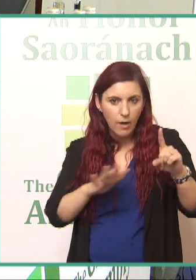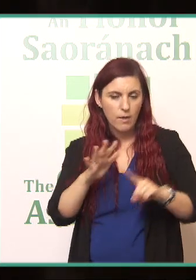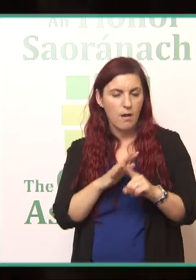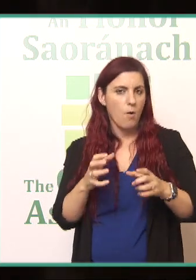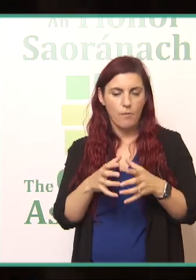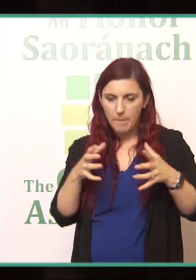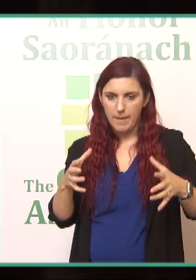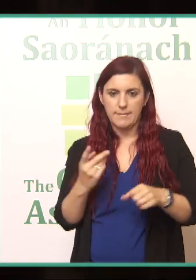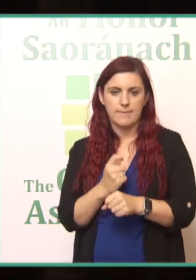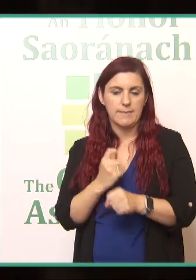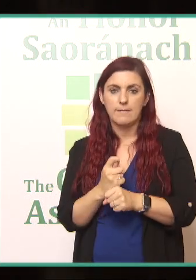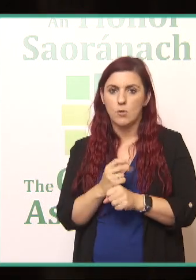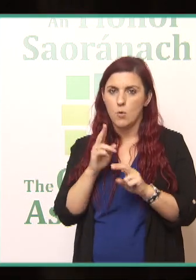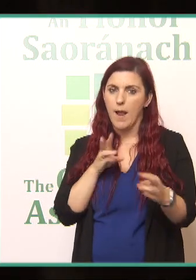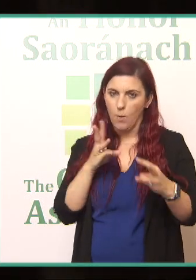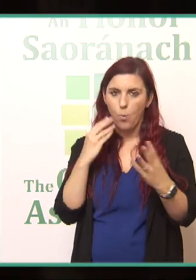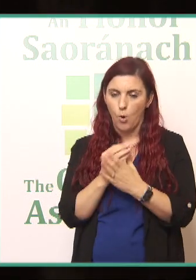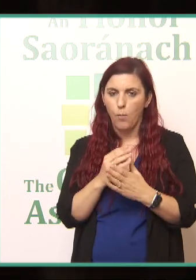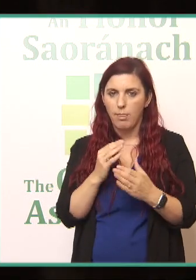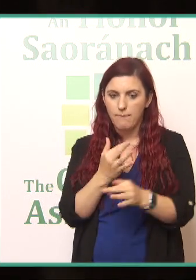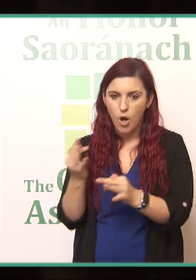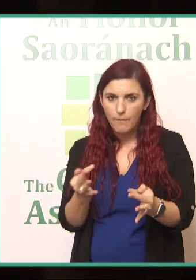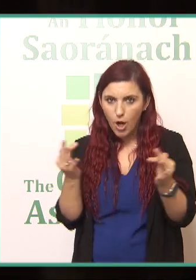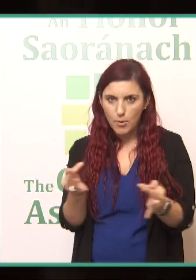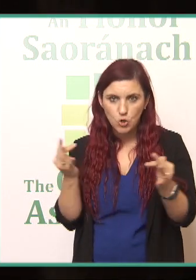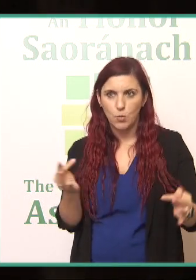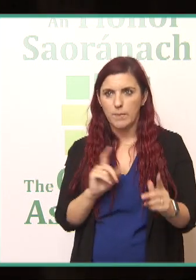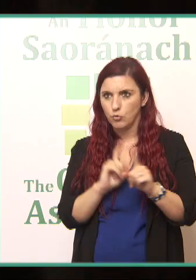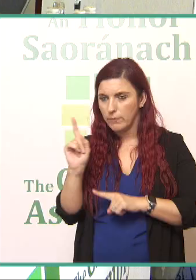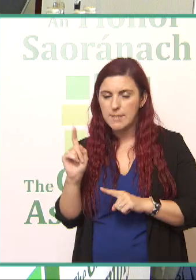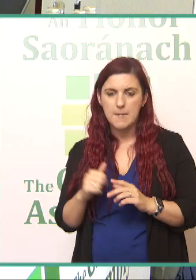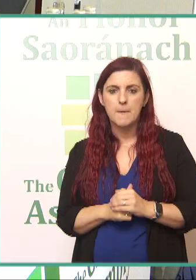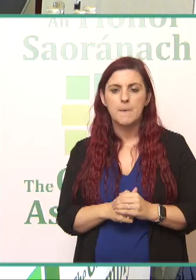work with Farmers to improve biodiversity and environmental outcomes the third piece which